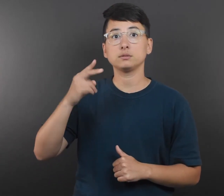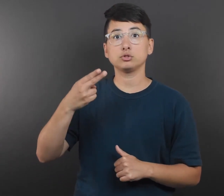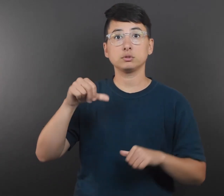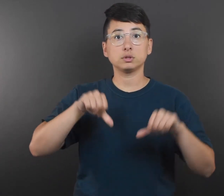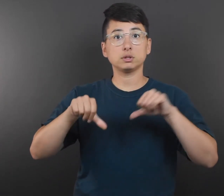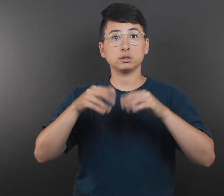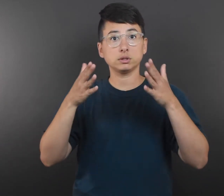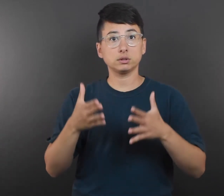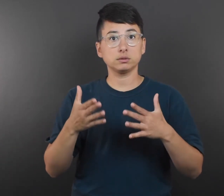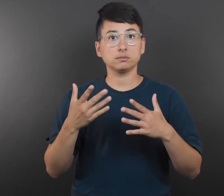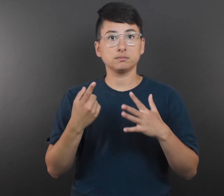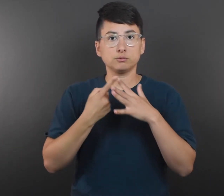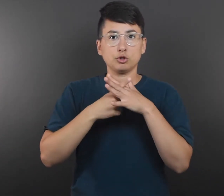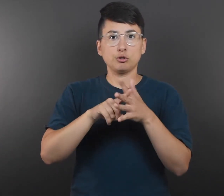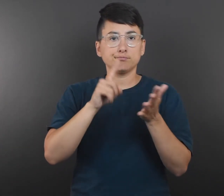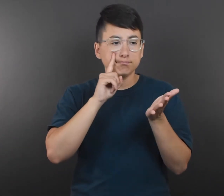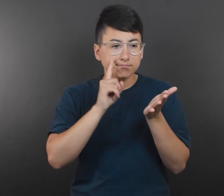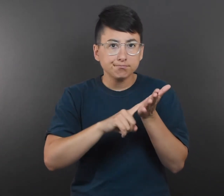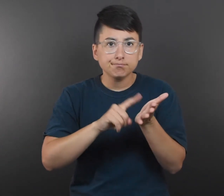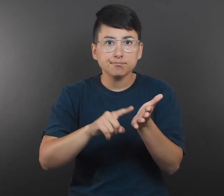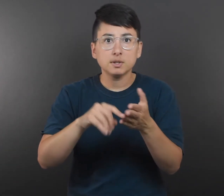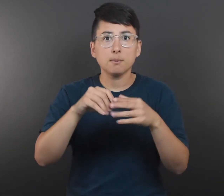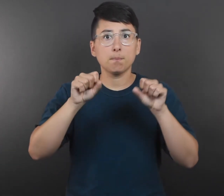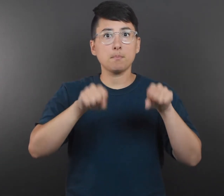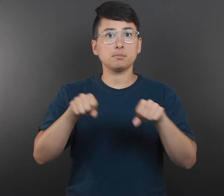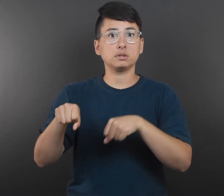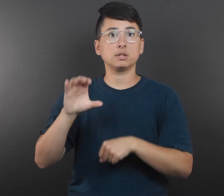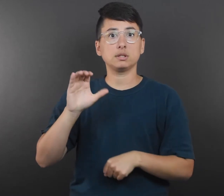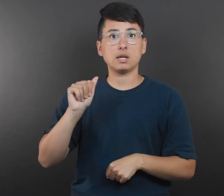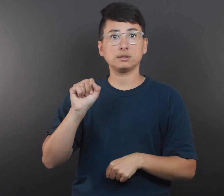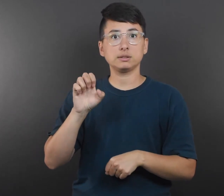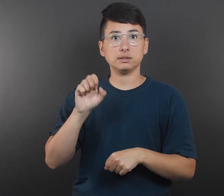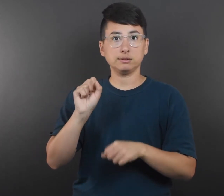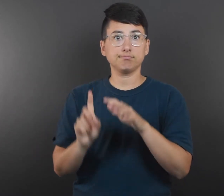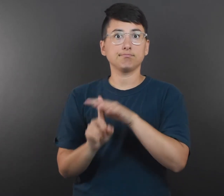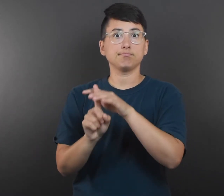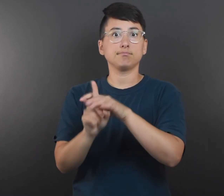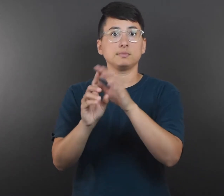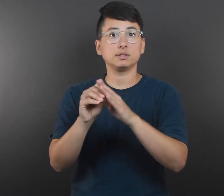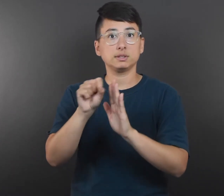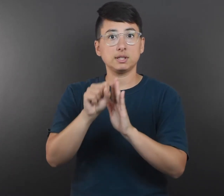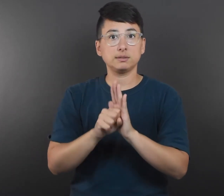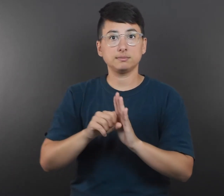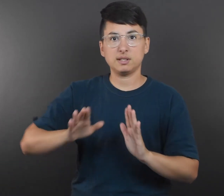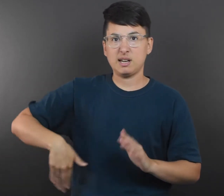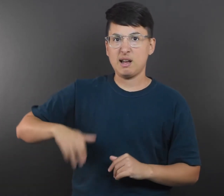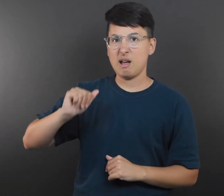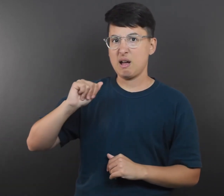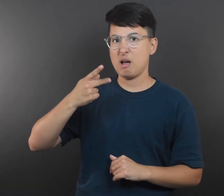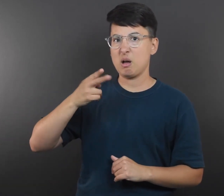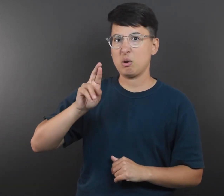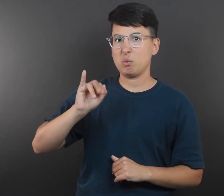MDH epidemiologists began looking into possible cases in the state in late April after learning of